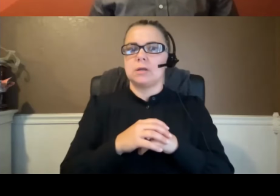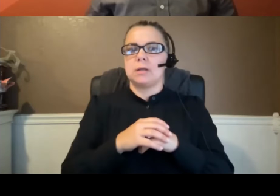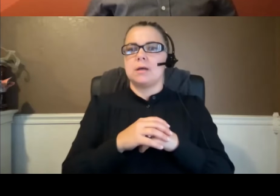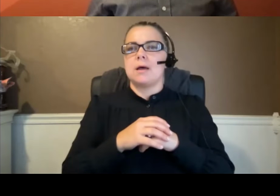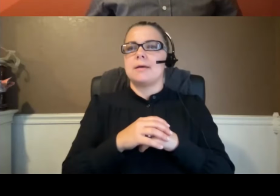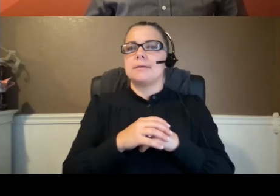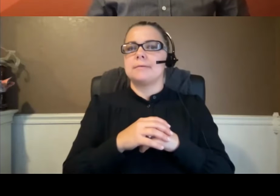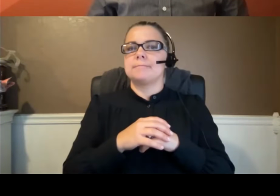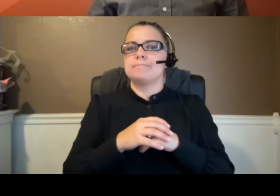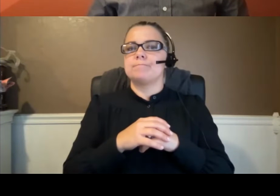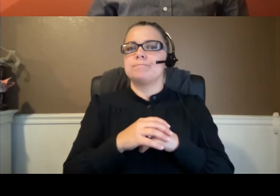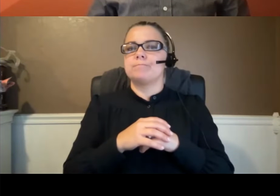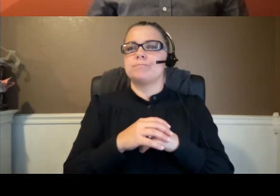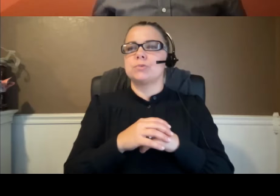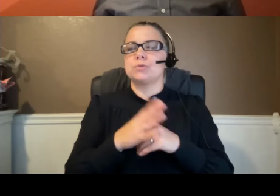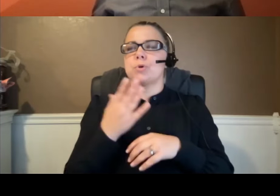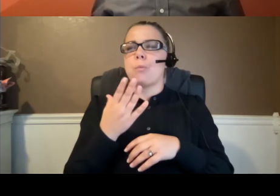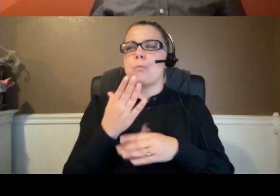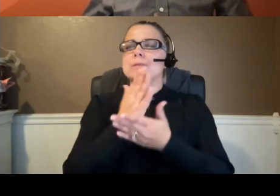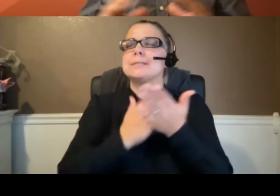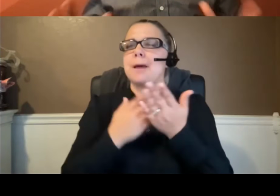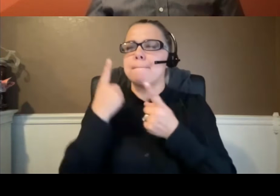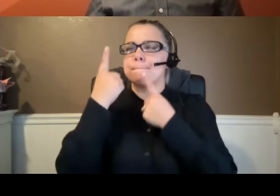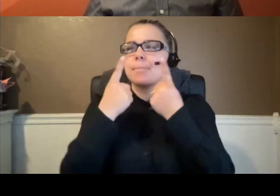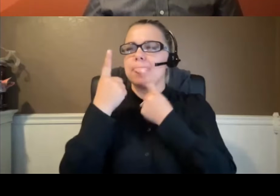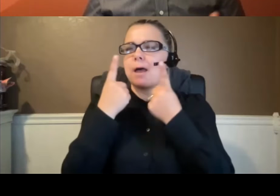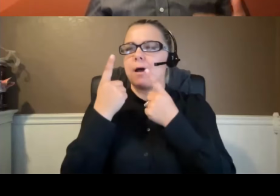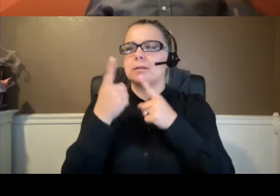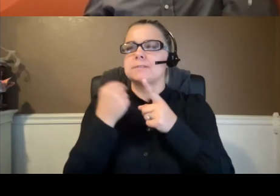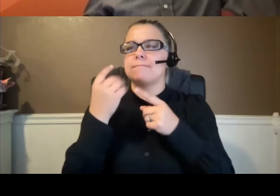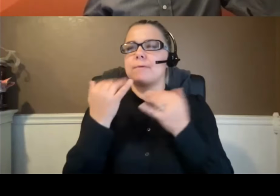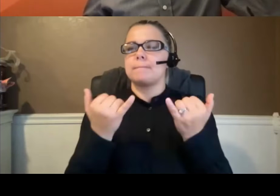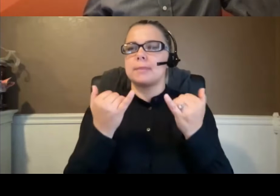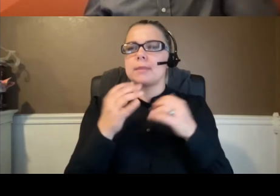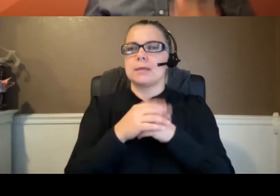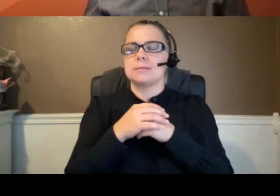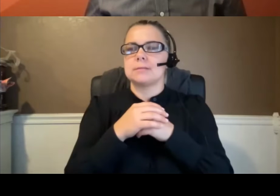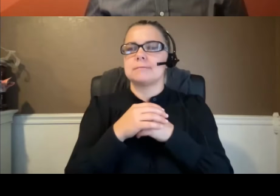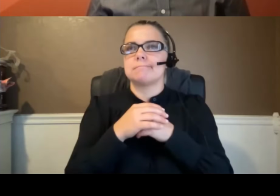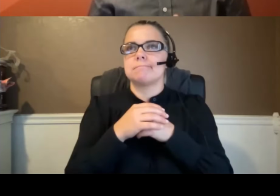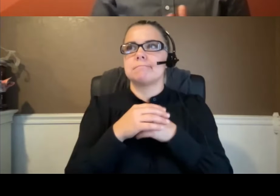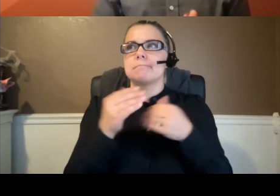from these is that there's a wide scope of ways and methods to communicate data.